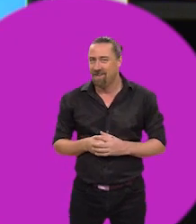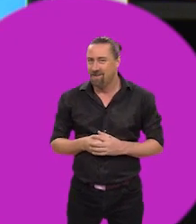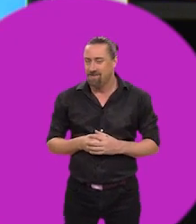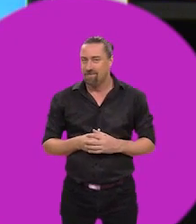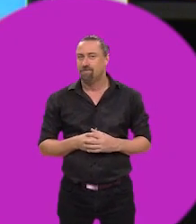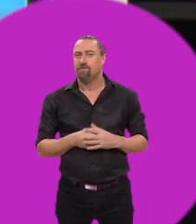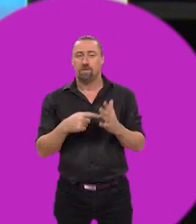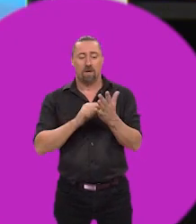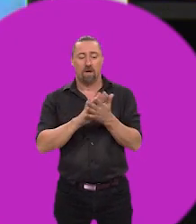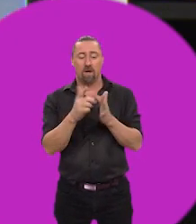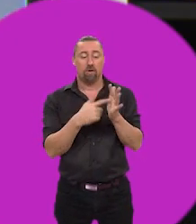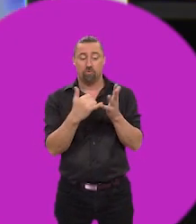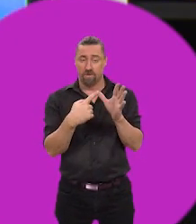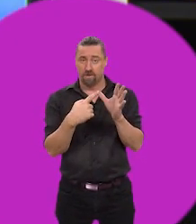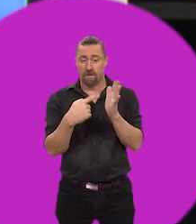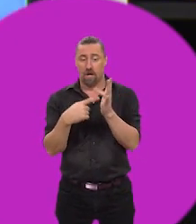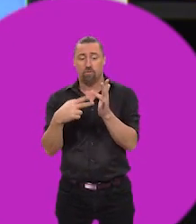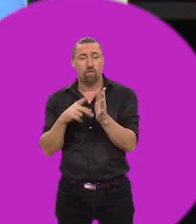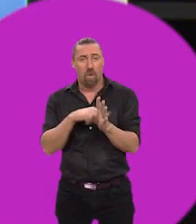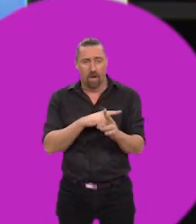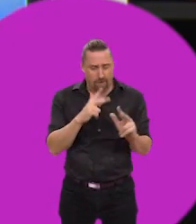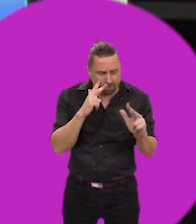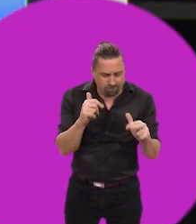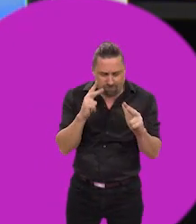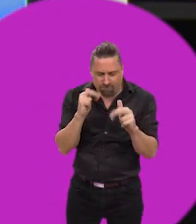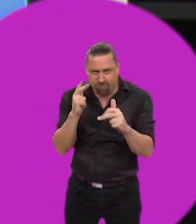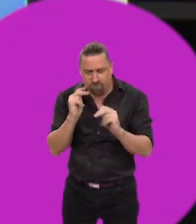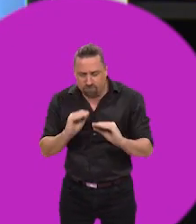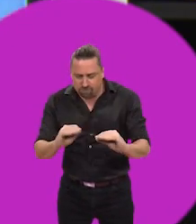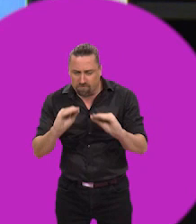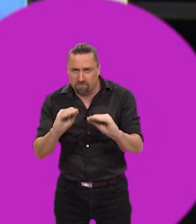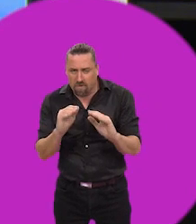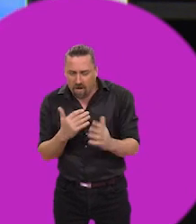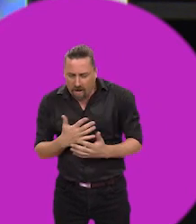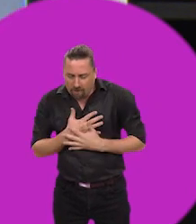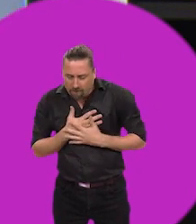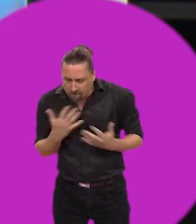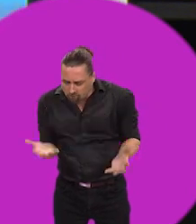With Teresa and Tony's loving care, Lucky and his friends grew up healthy and strong.